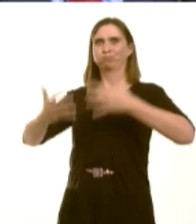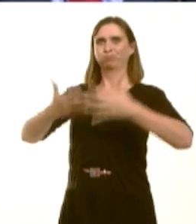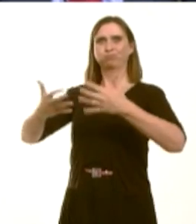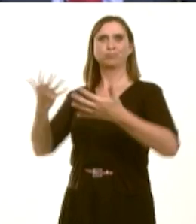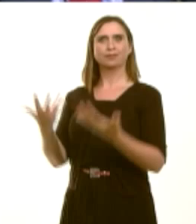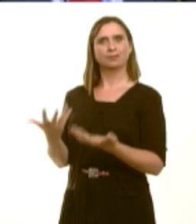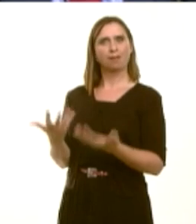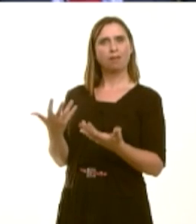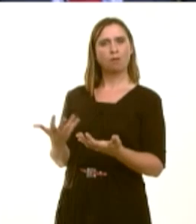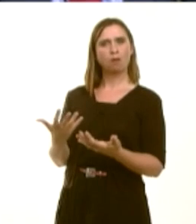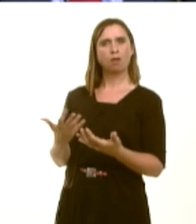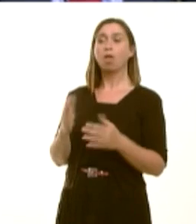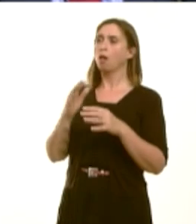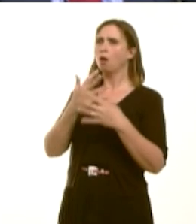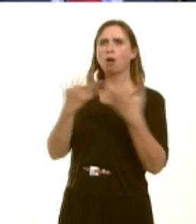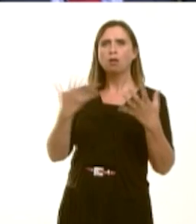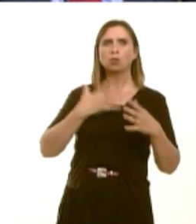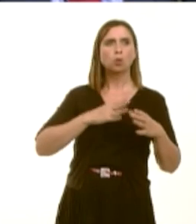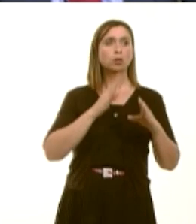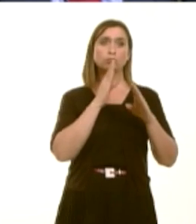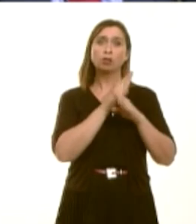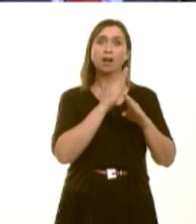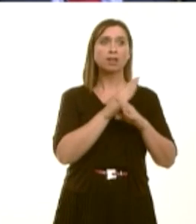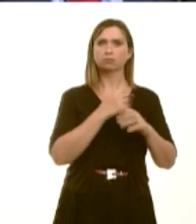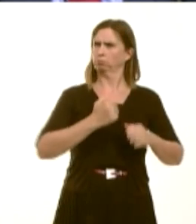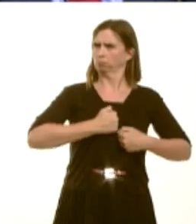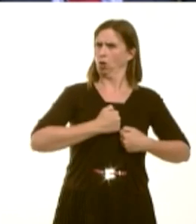needófor more private housing. People will want to buy their own homes and that is something,